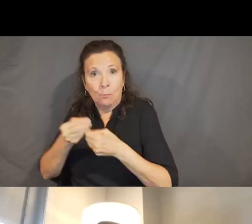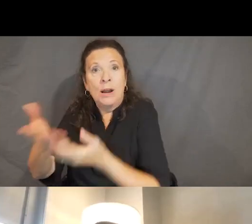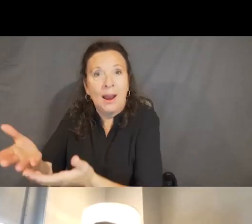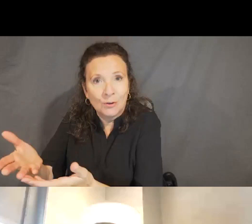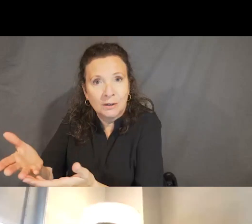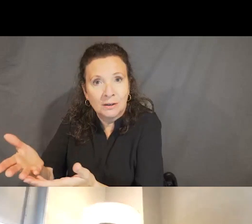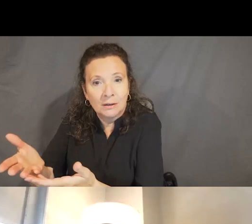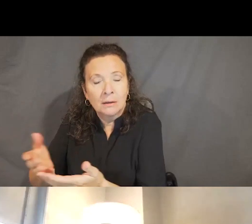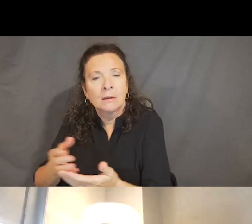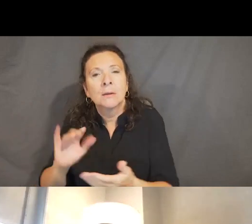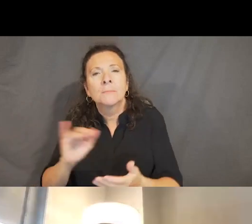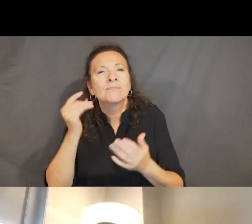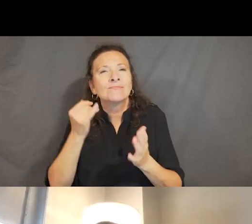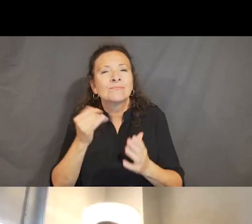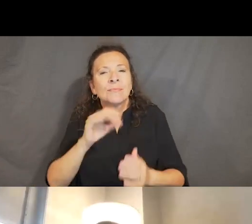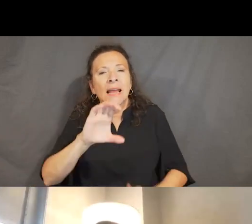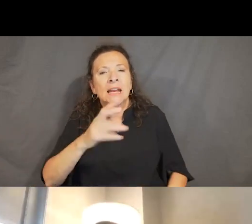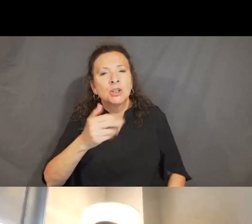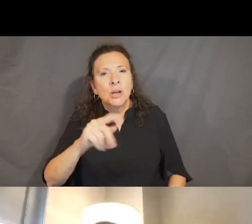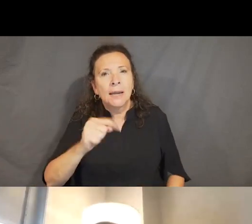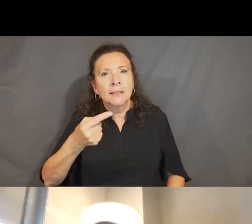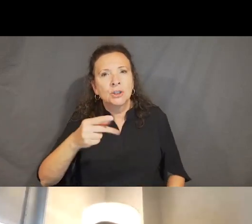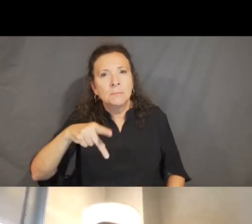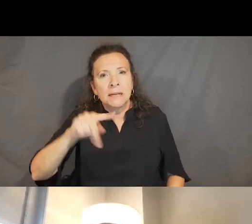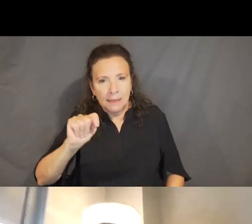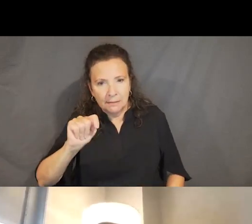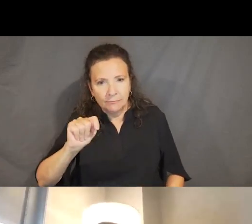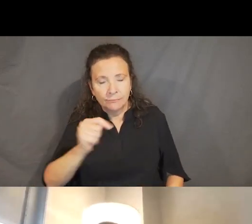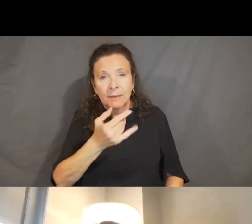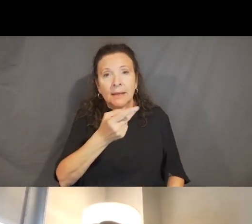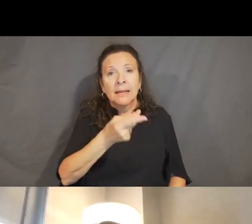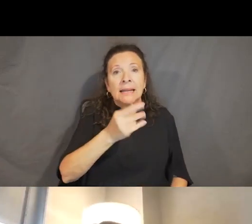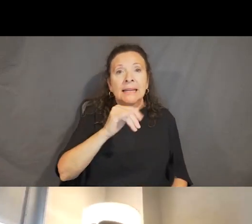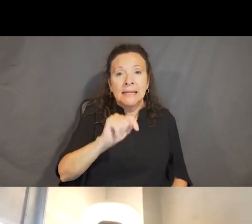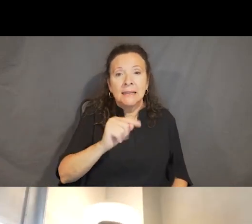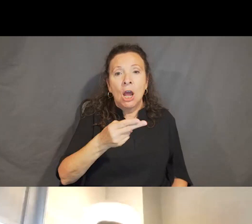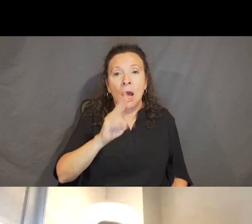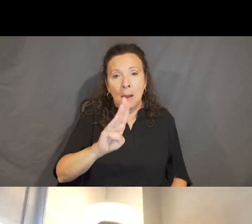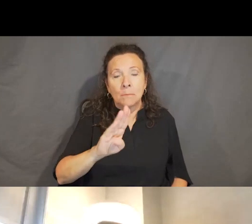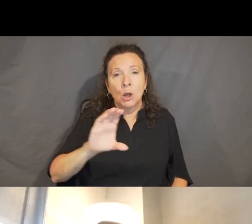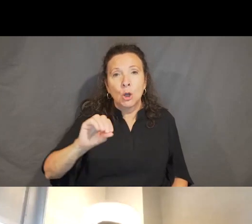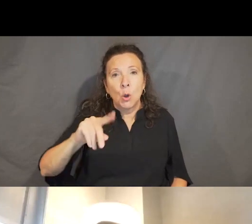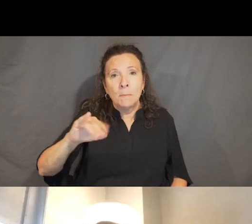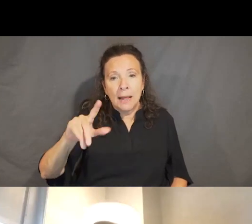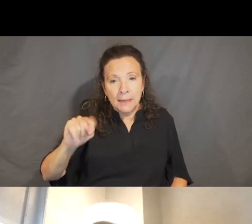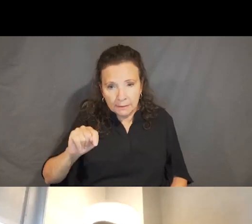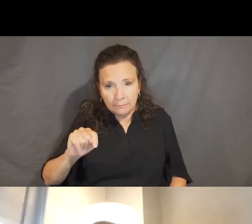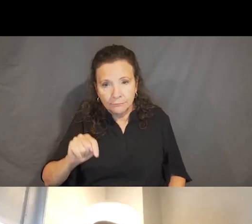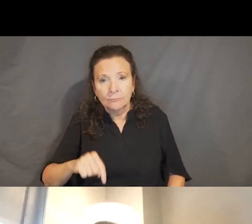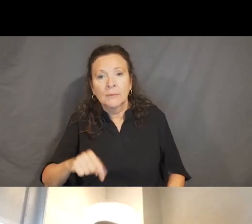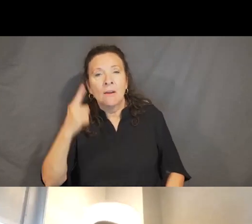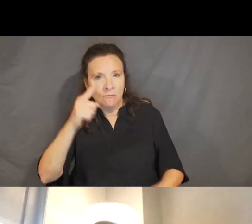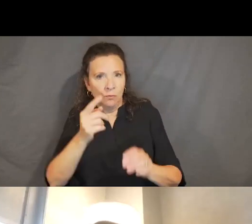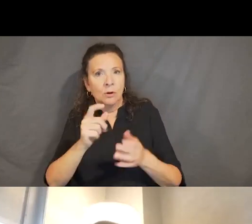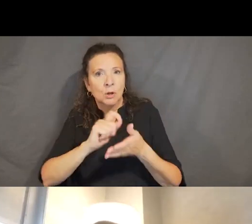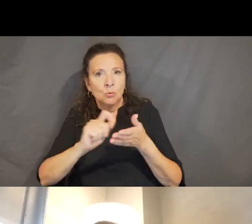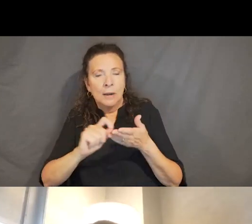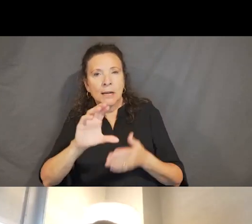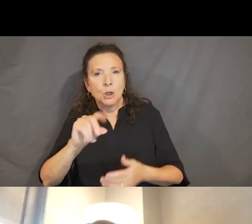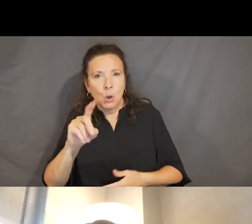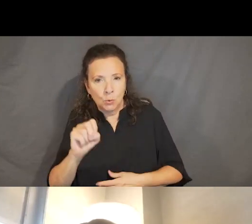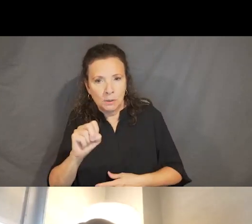ChatGPT, and GitHub copilot, for writing code, and how many of you have toyed with things like